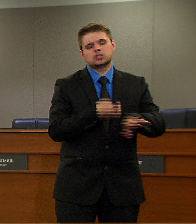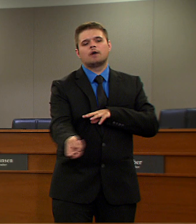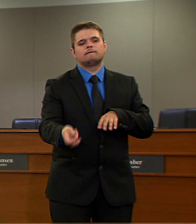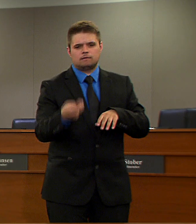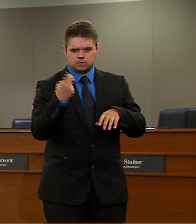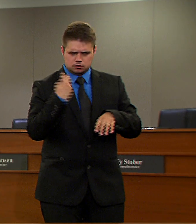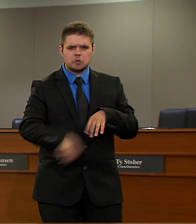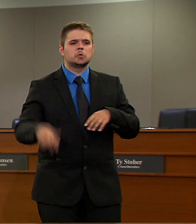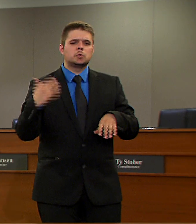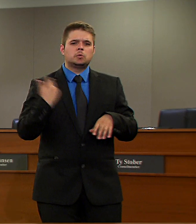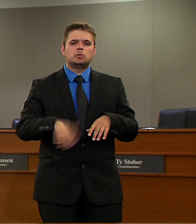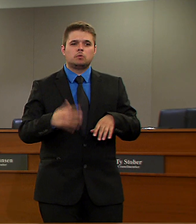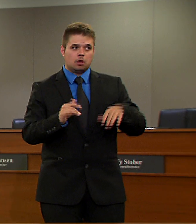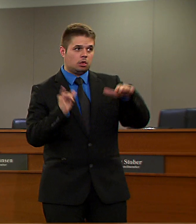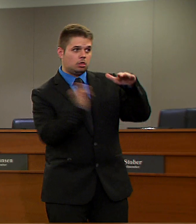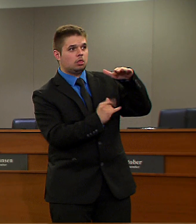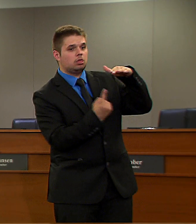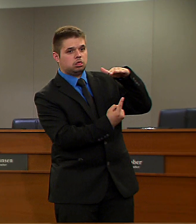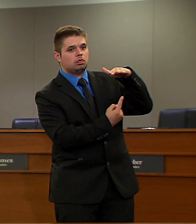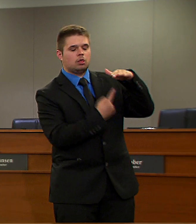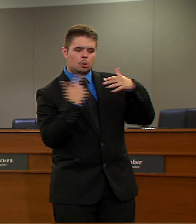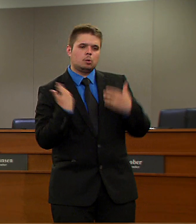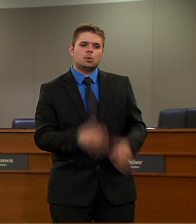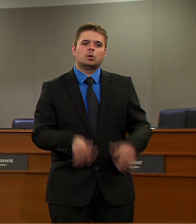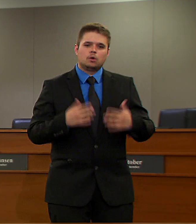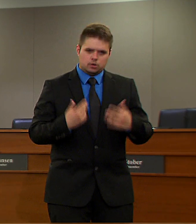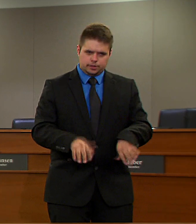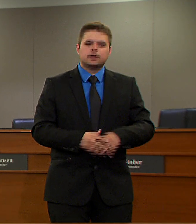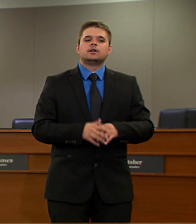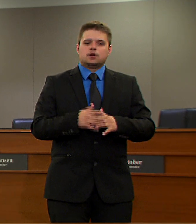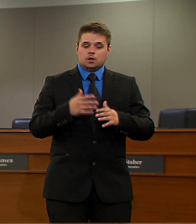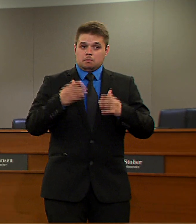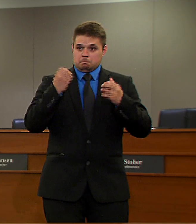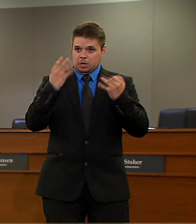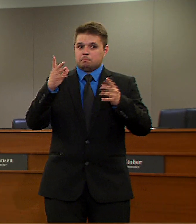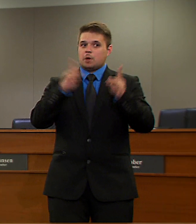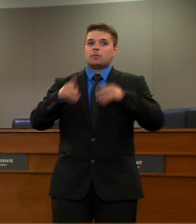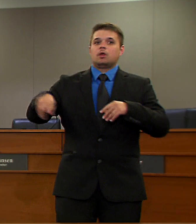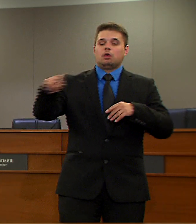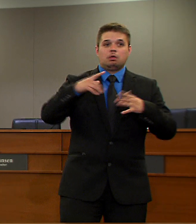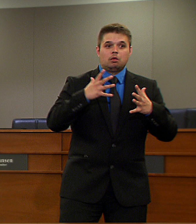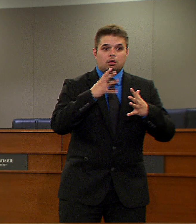seeing lots of sign of movement. Governor Inslee recently issued